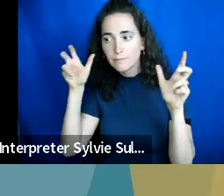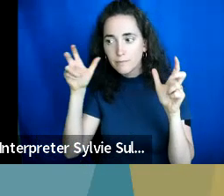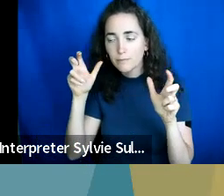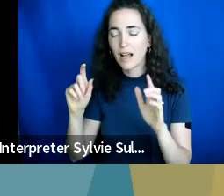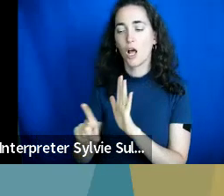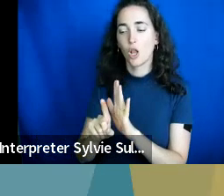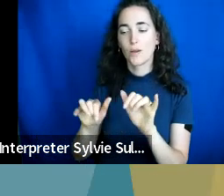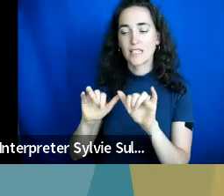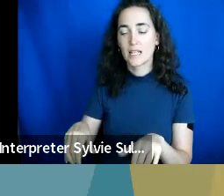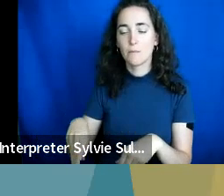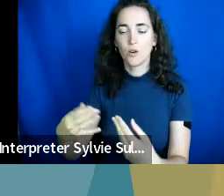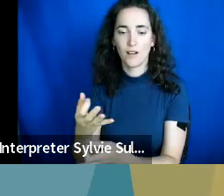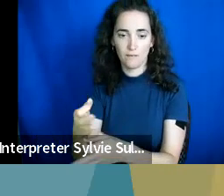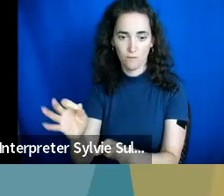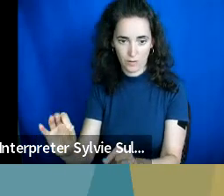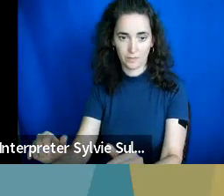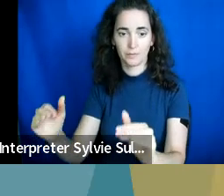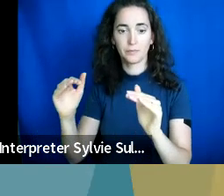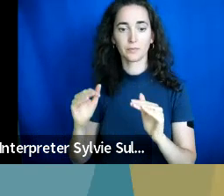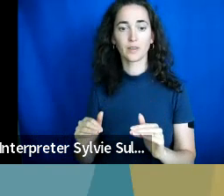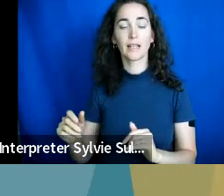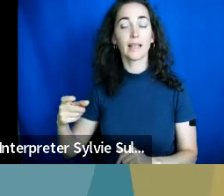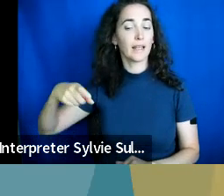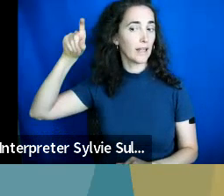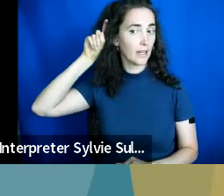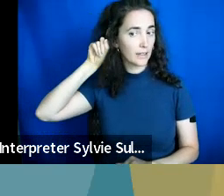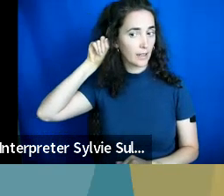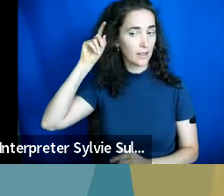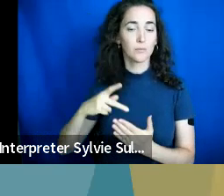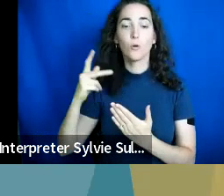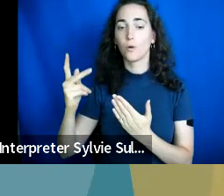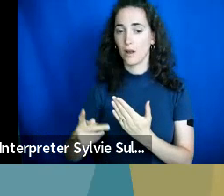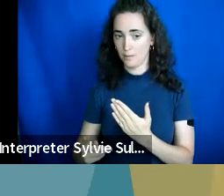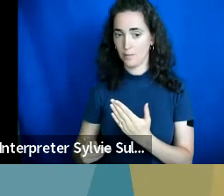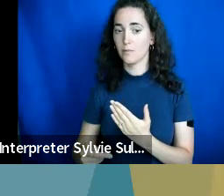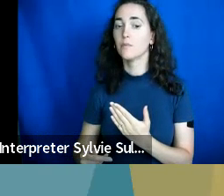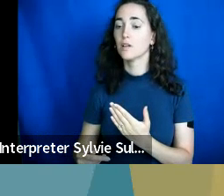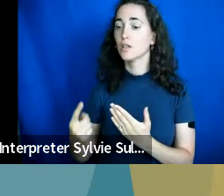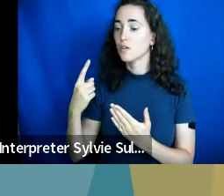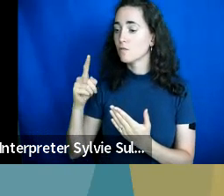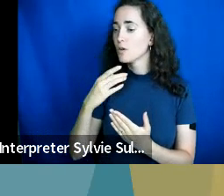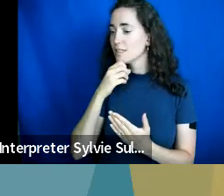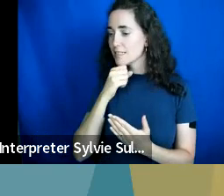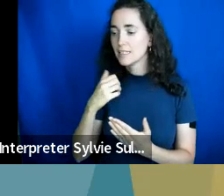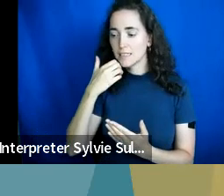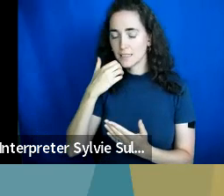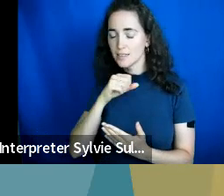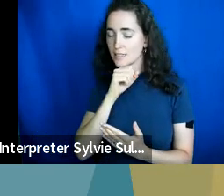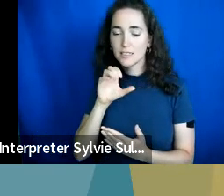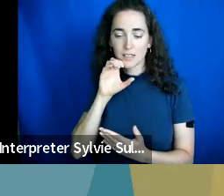alert systems at no cost. we also have a hearing need program that is for are at eligible seniors ages 50 and up.